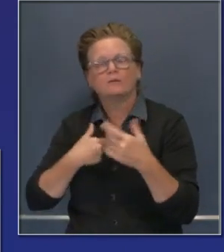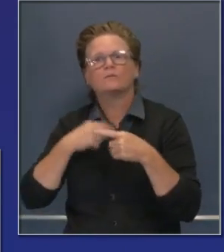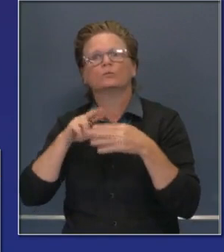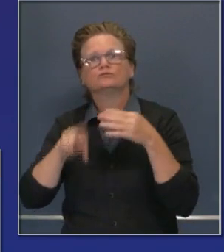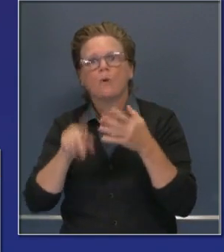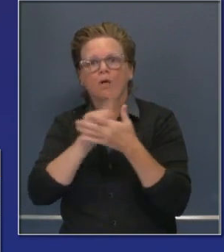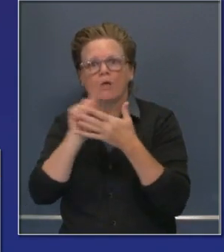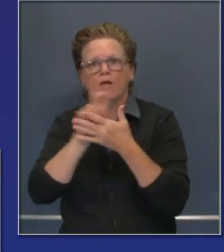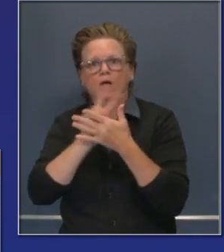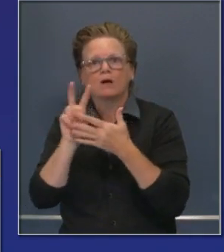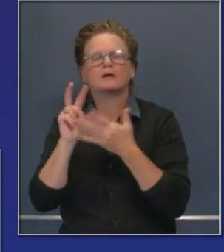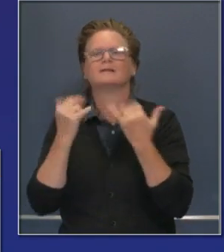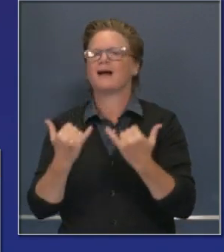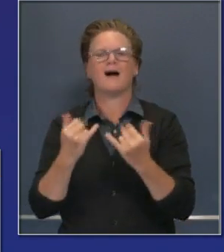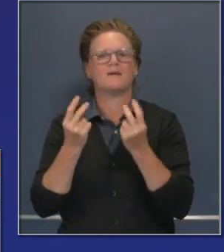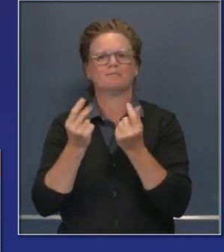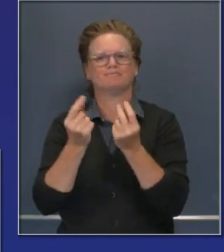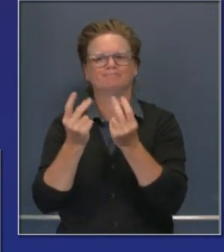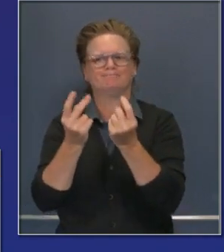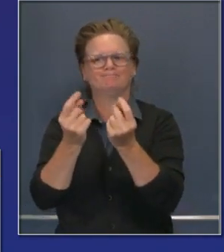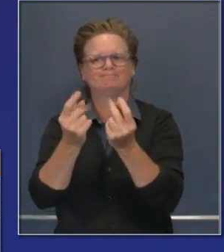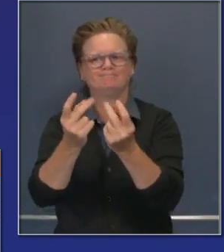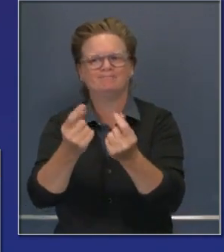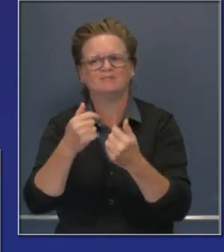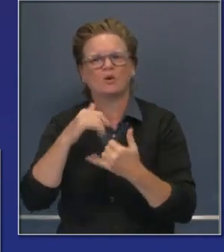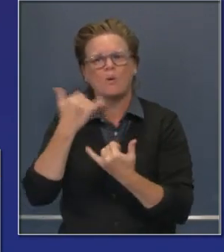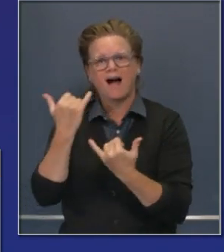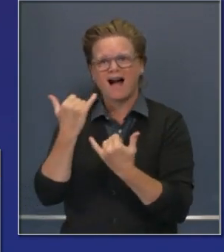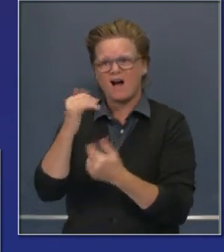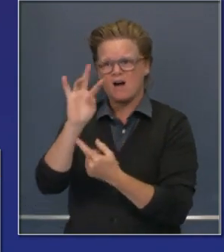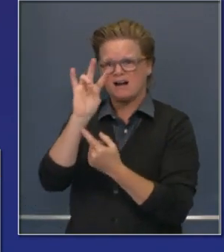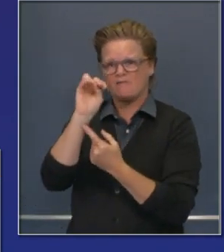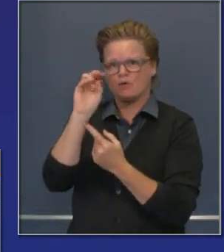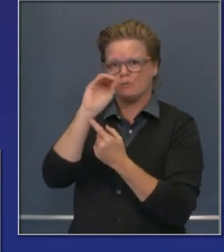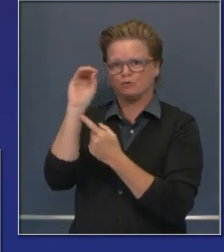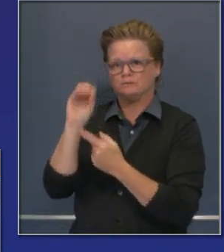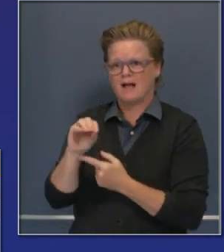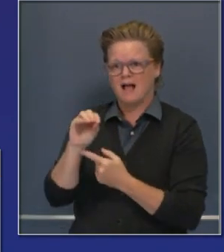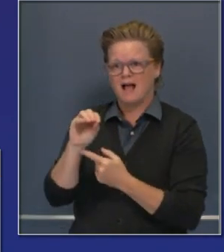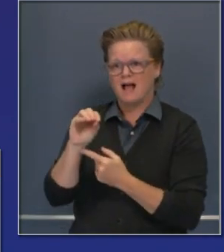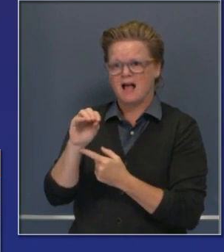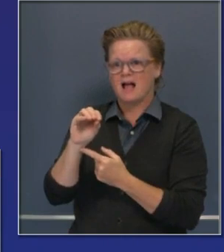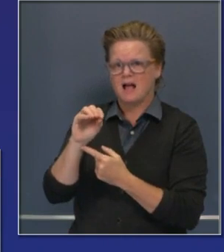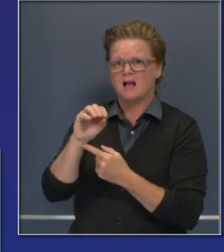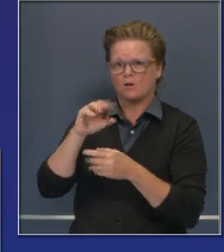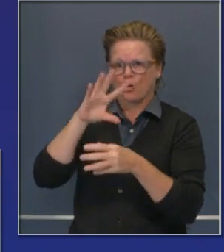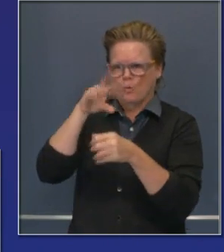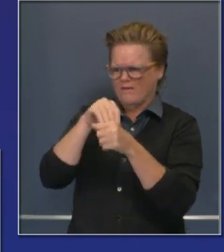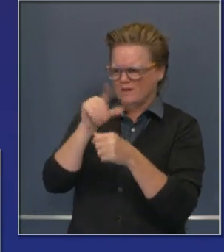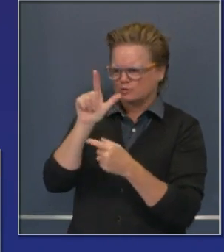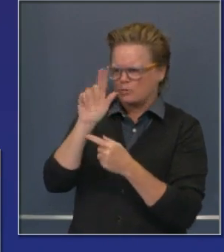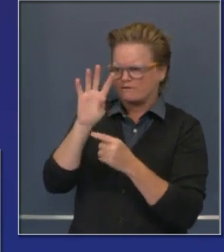OVER THE COURSE OF THE LAST NUMBER OF WEEKS JUST SHY OF 70 PERCENT OF THE TEST.